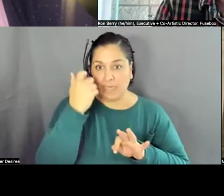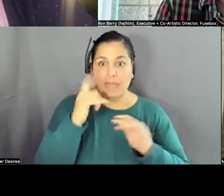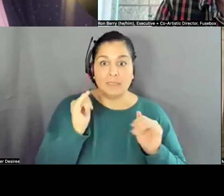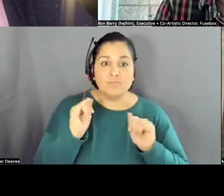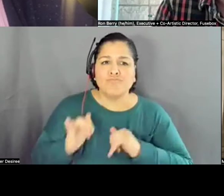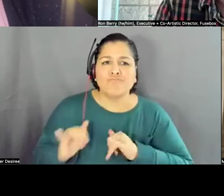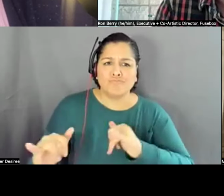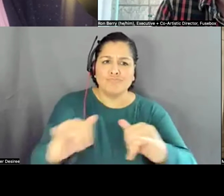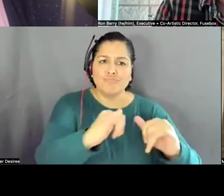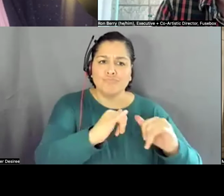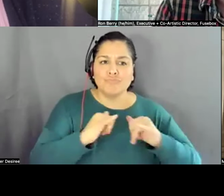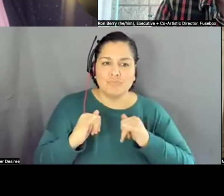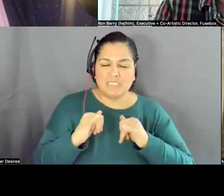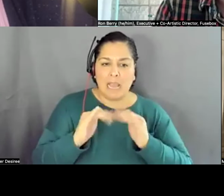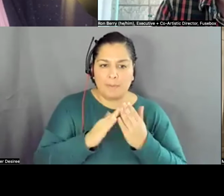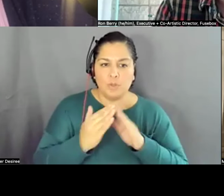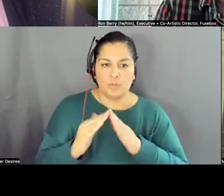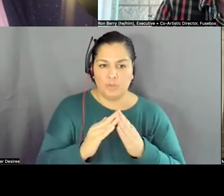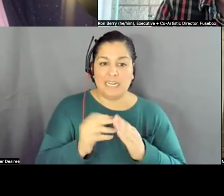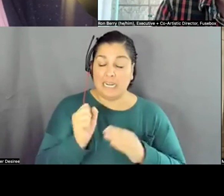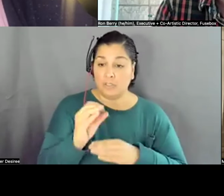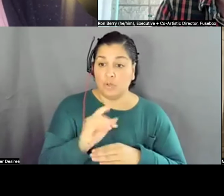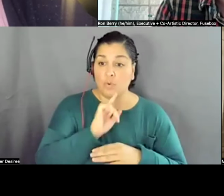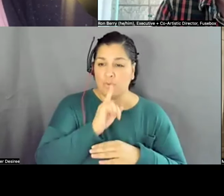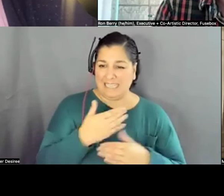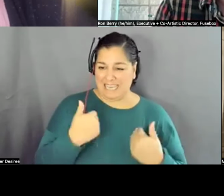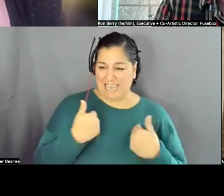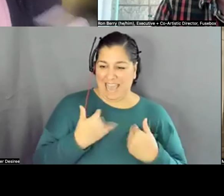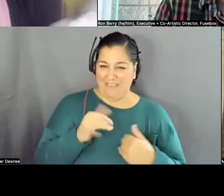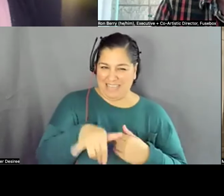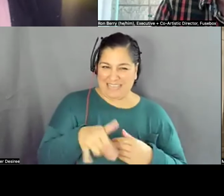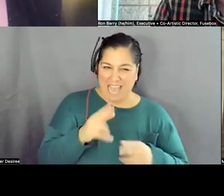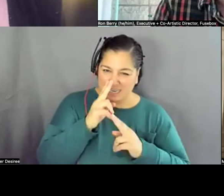And so and so having really honest conversations about that sometimes